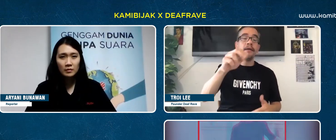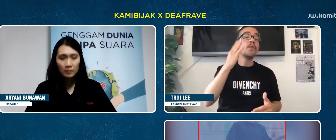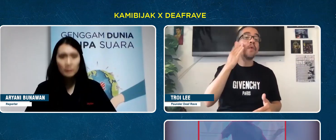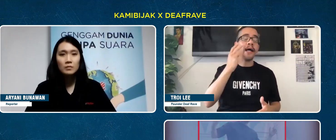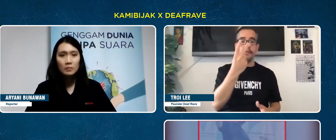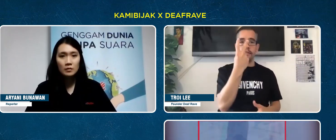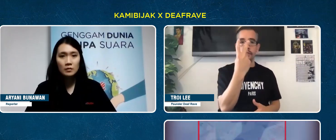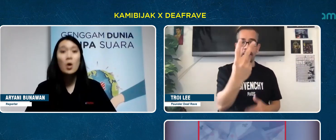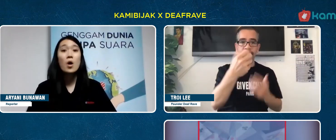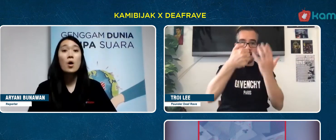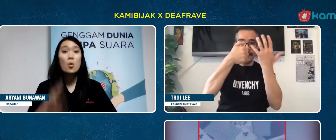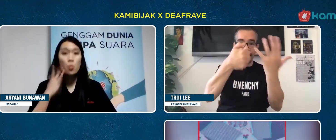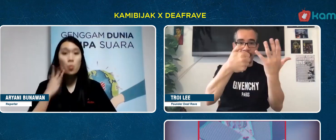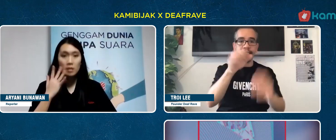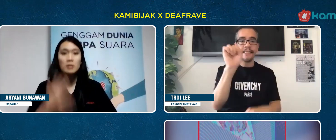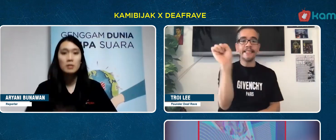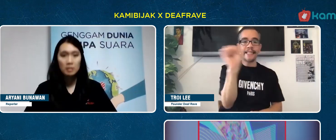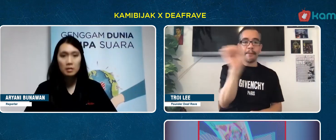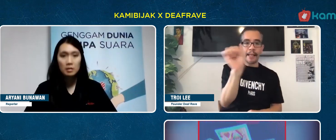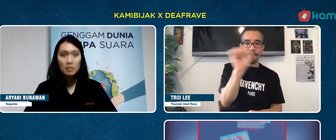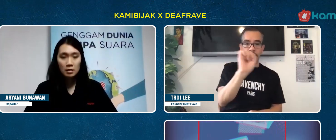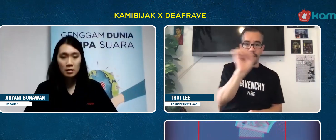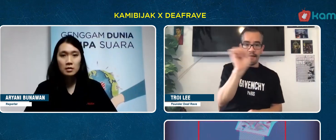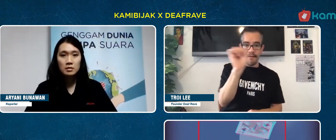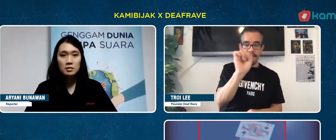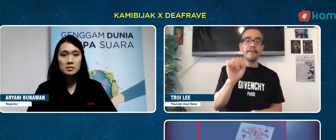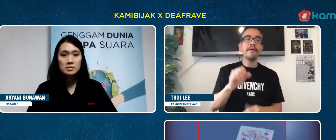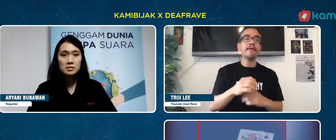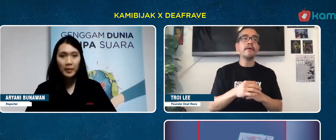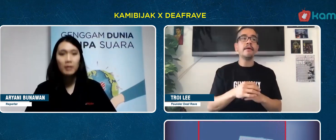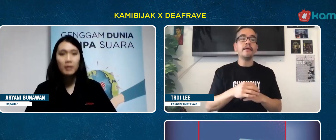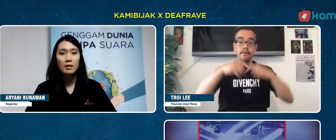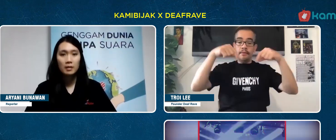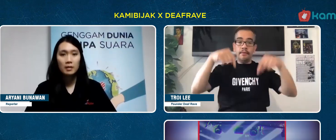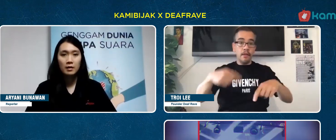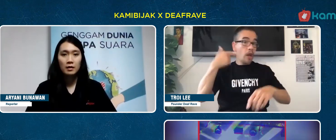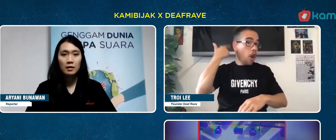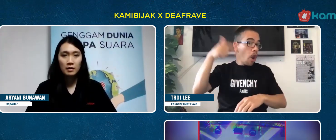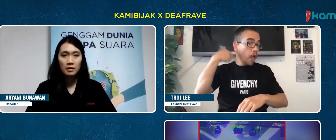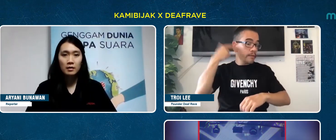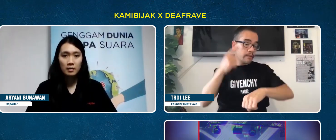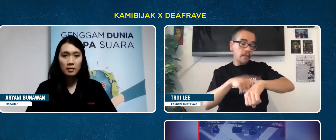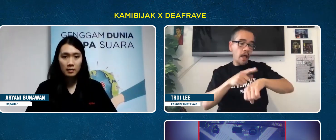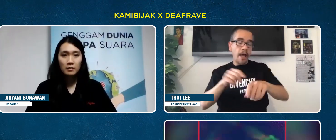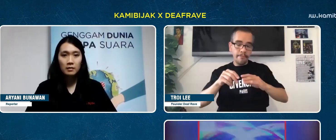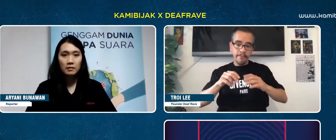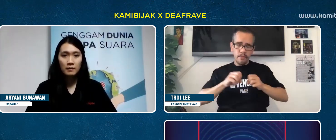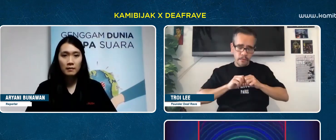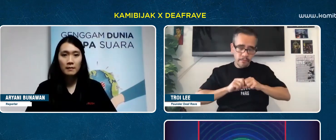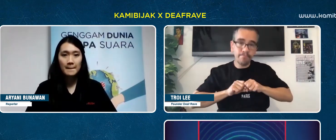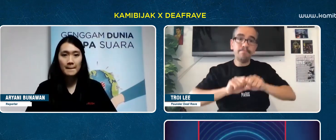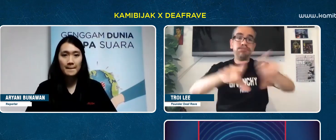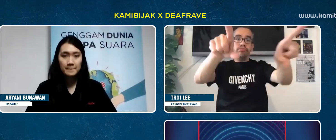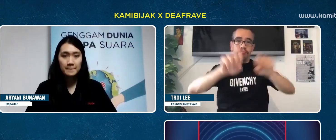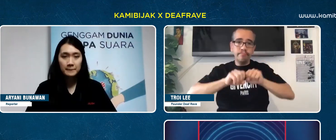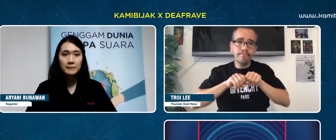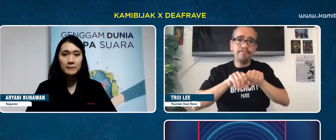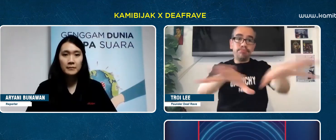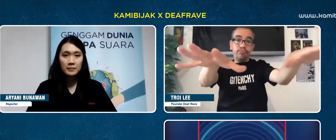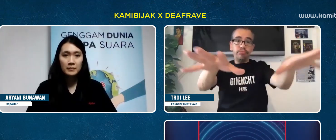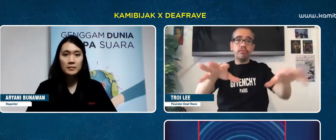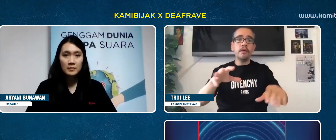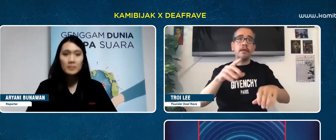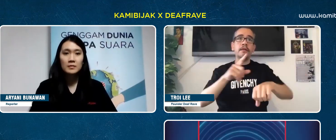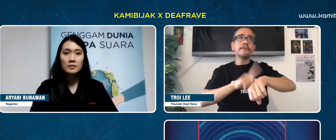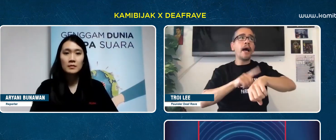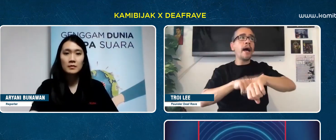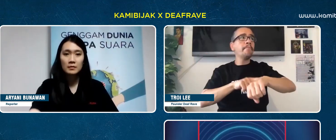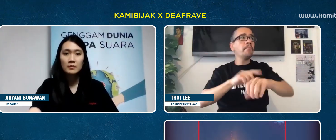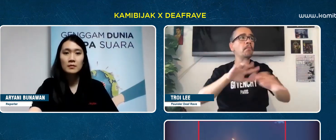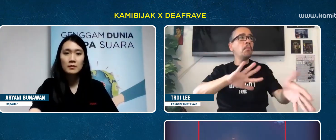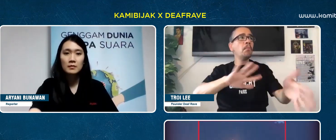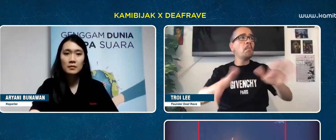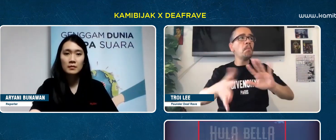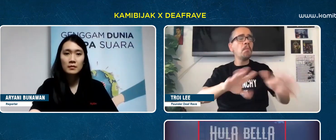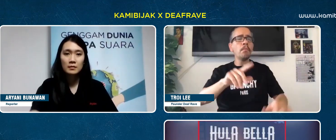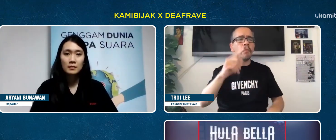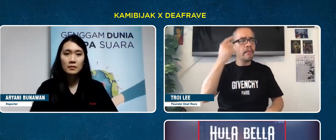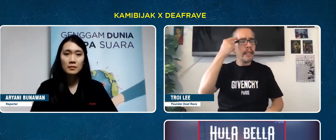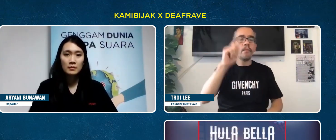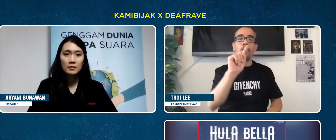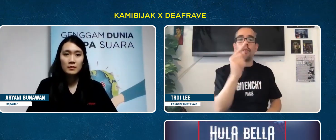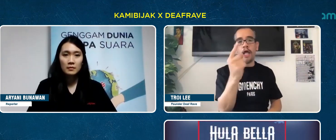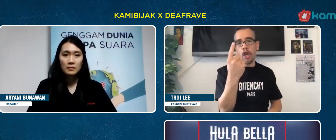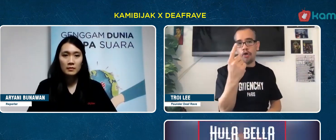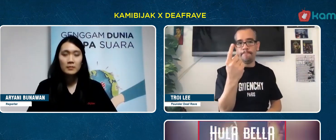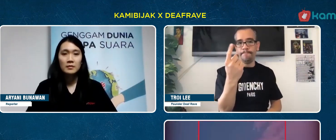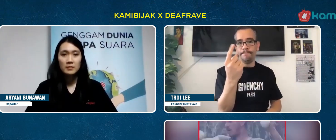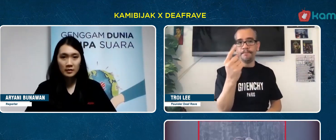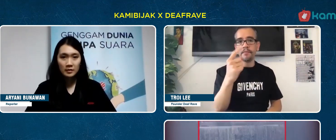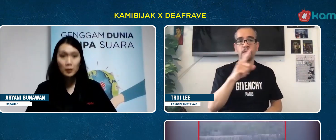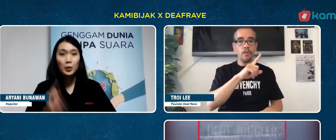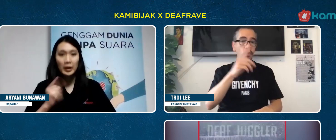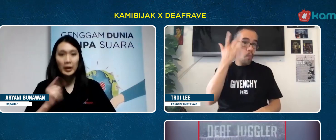26 September at 1.00 p.m London time.